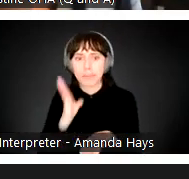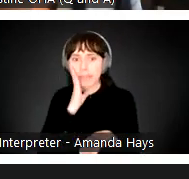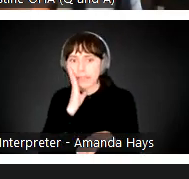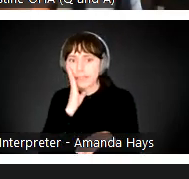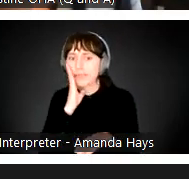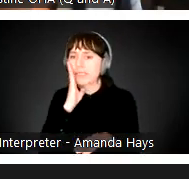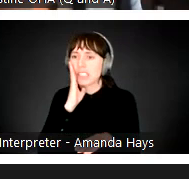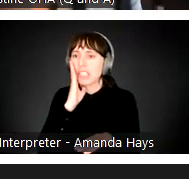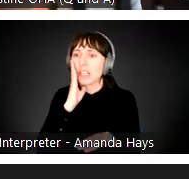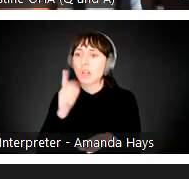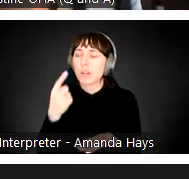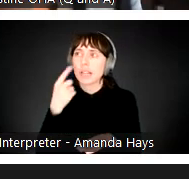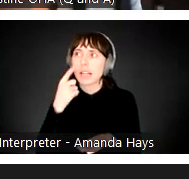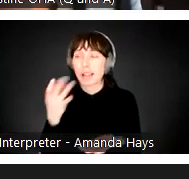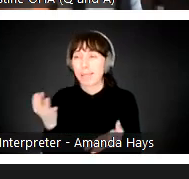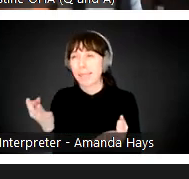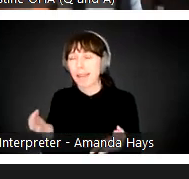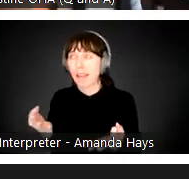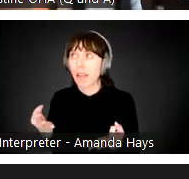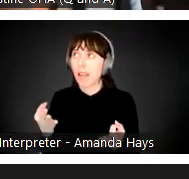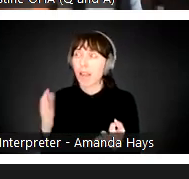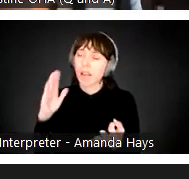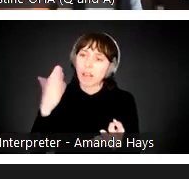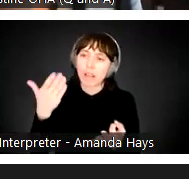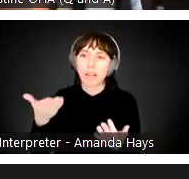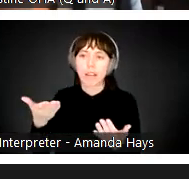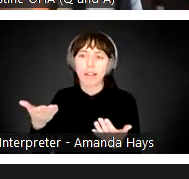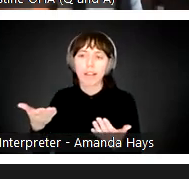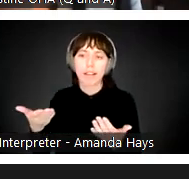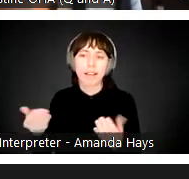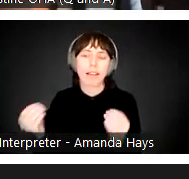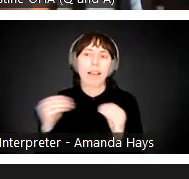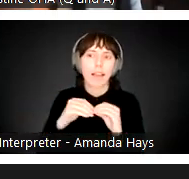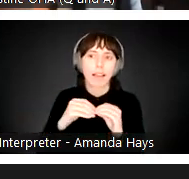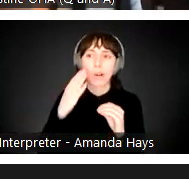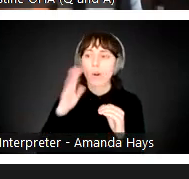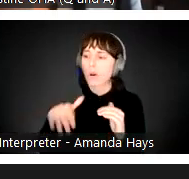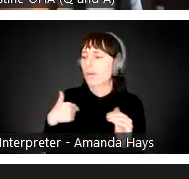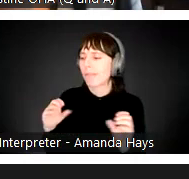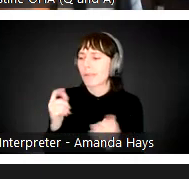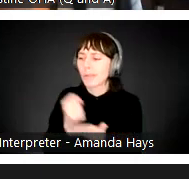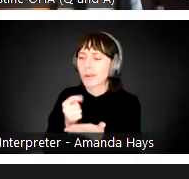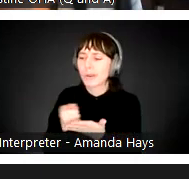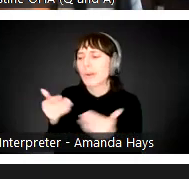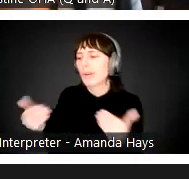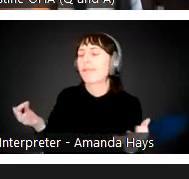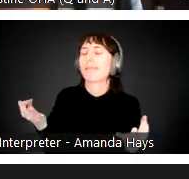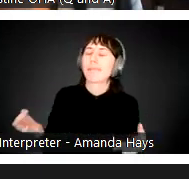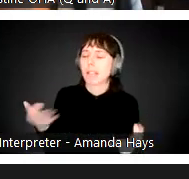on top- like I feel like that might be a little bit of, again, that kind of like, "We don't have anything for you. Why don't you just quote-unquote meditate and get